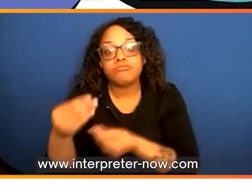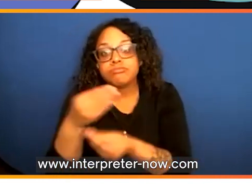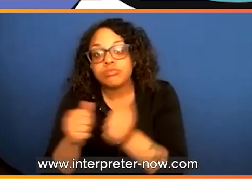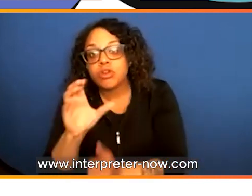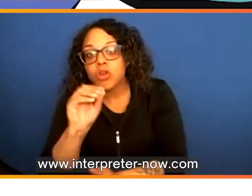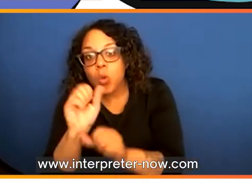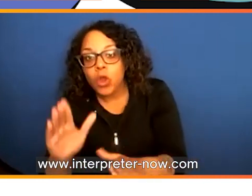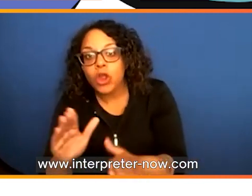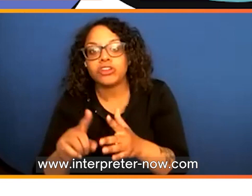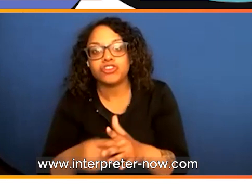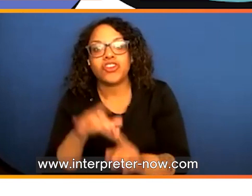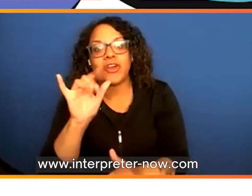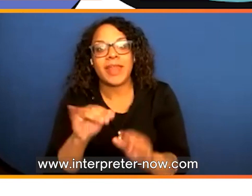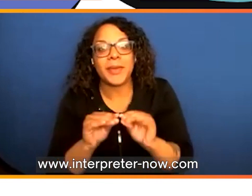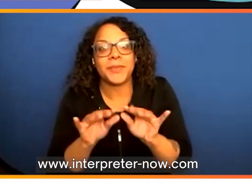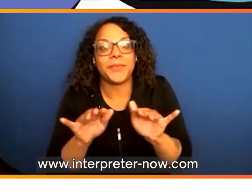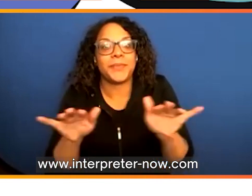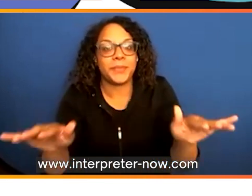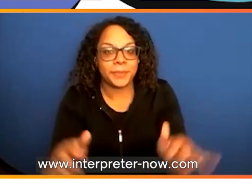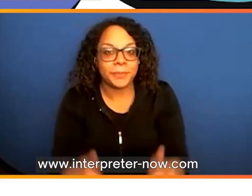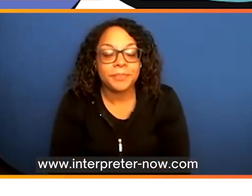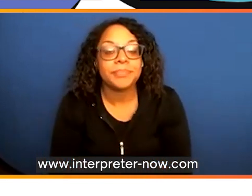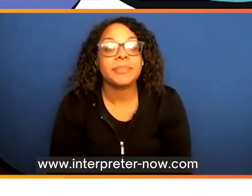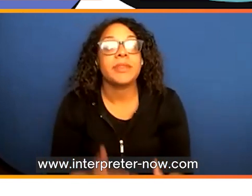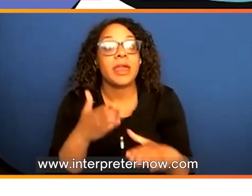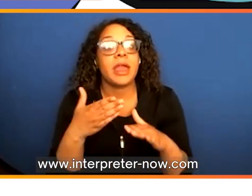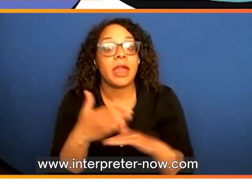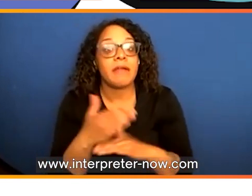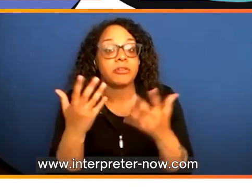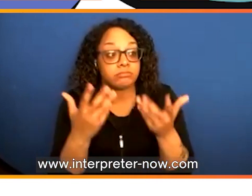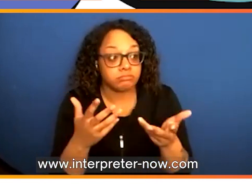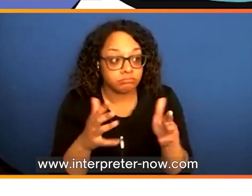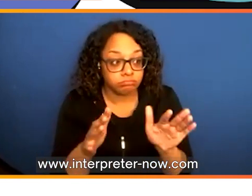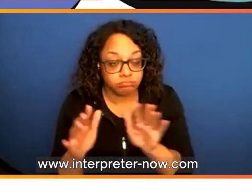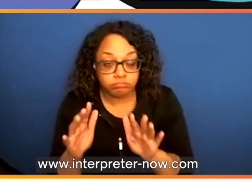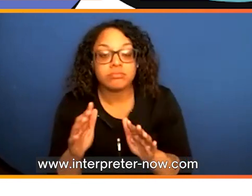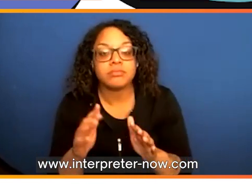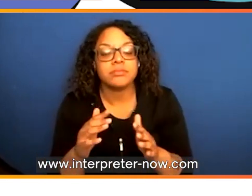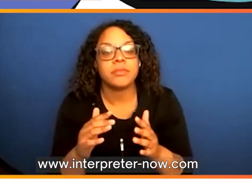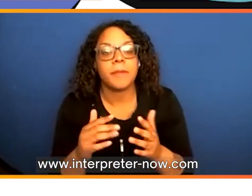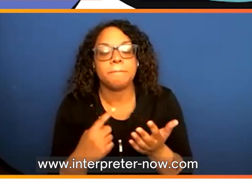a lot of times you get into the ERG space, it's like, who's your executive sponsor? When